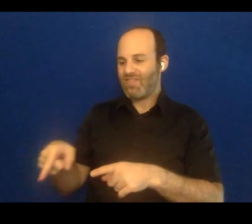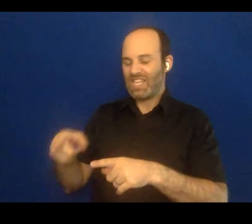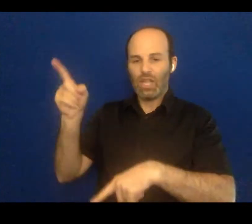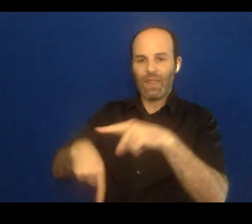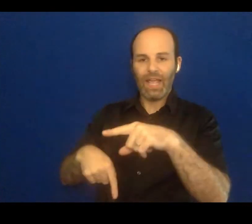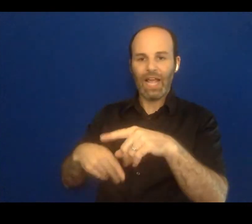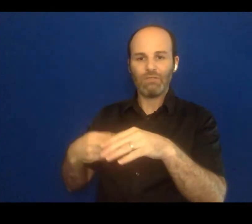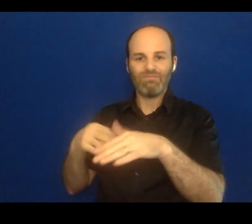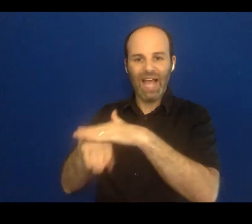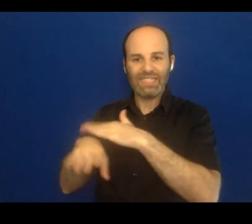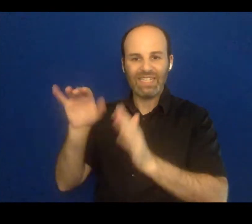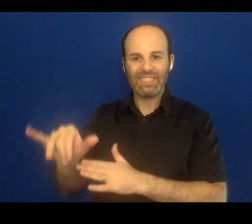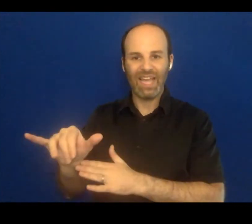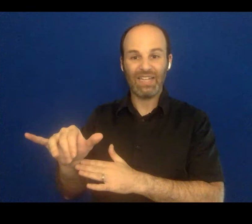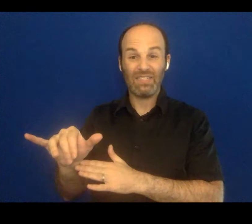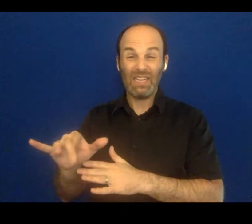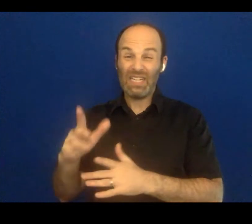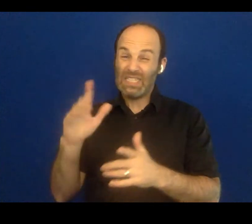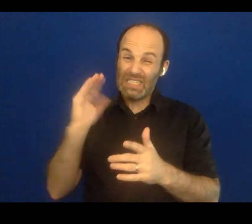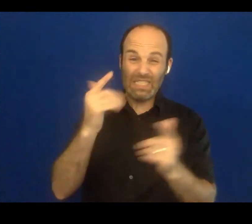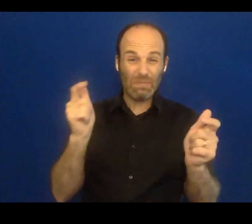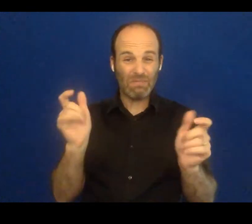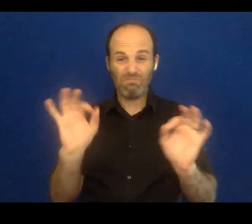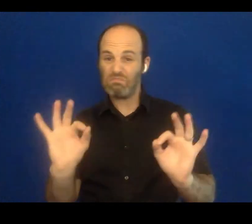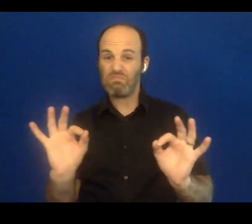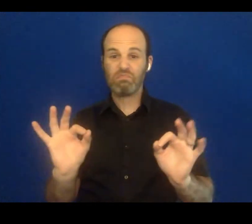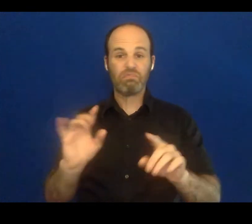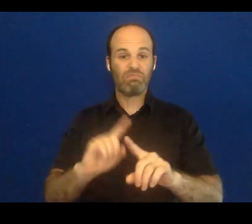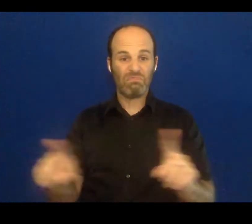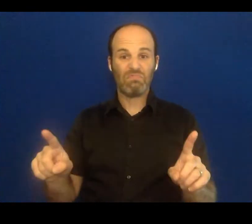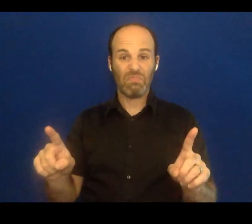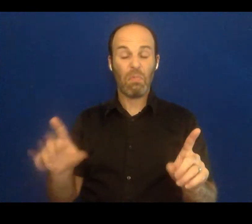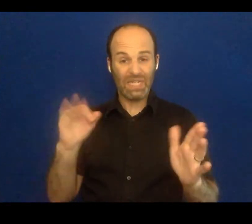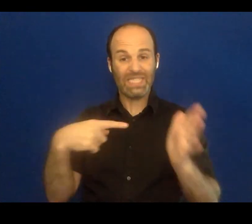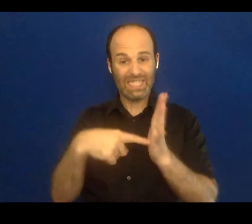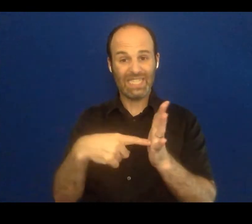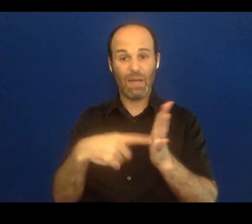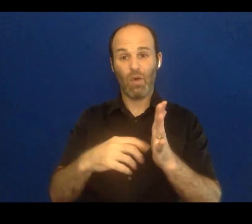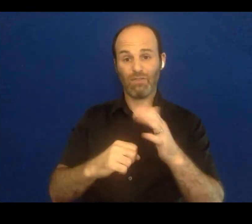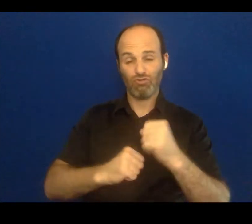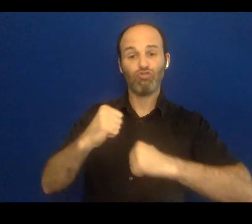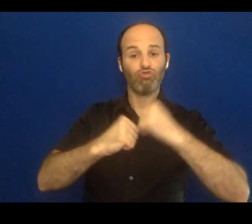SO EVEN THOUGH THINGS THAT SEEM VERY SMALL, BUT ARE EXAMPLES OF STRUCTURAL ABLEISM IS SOMETHING